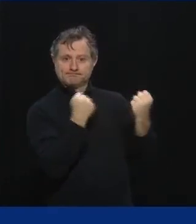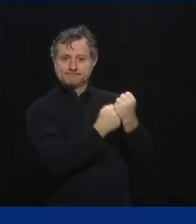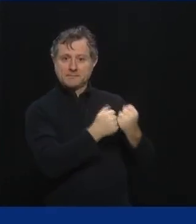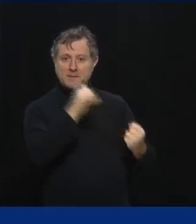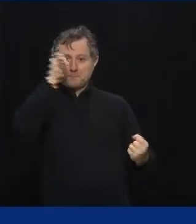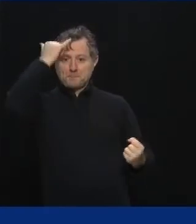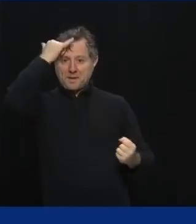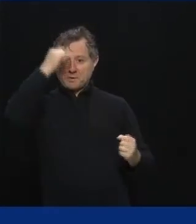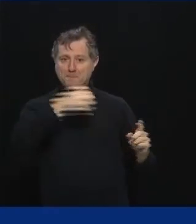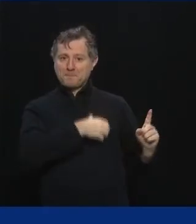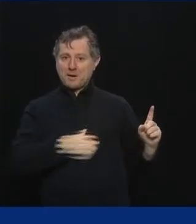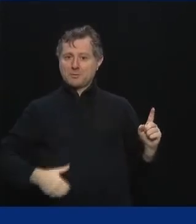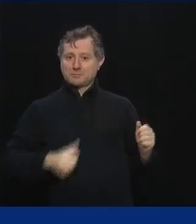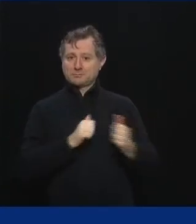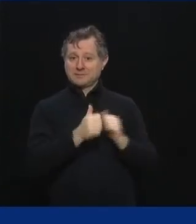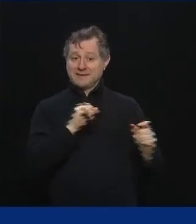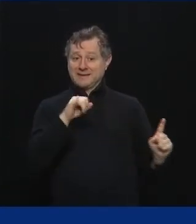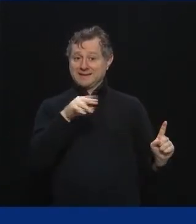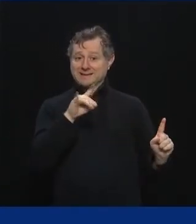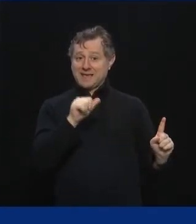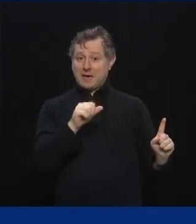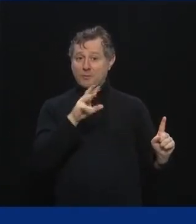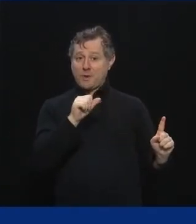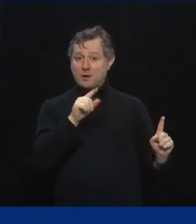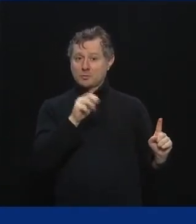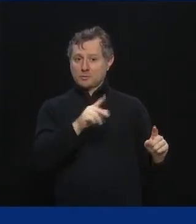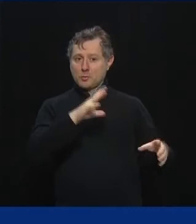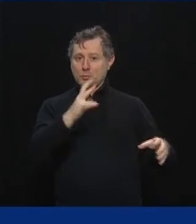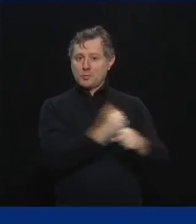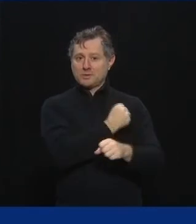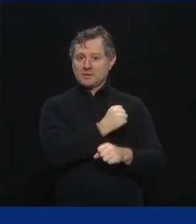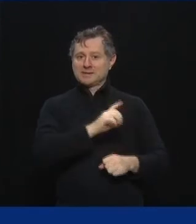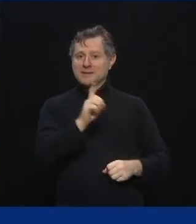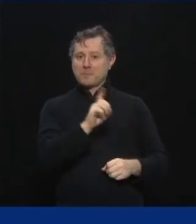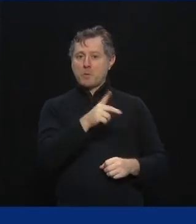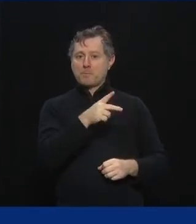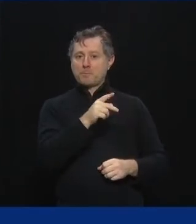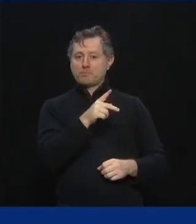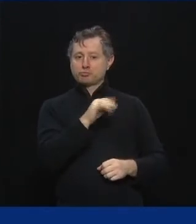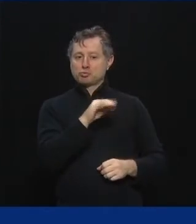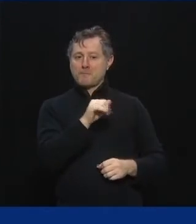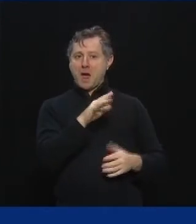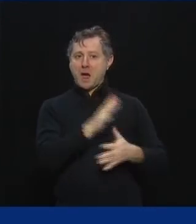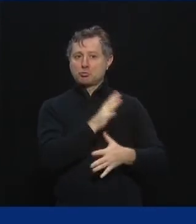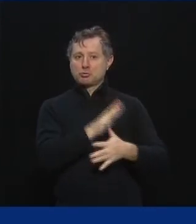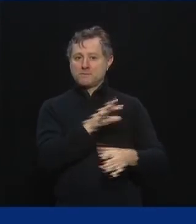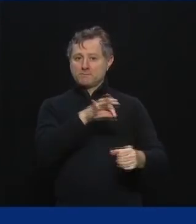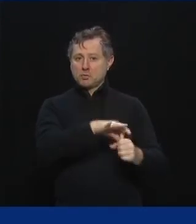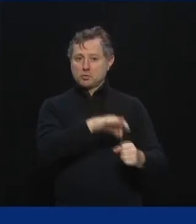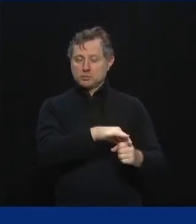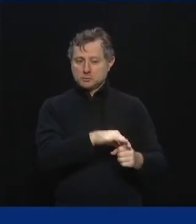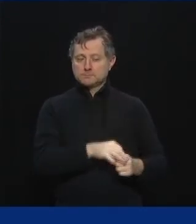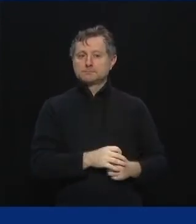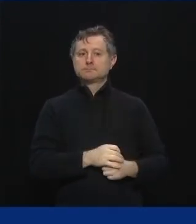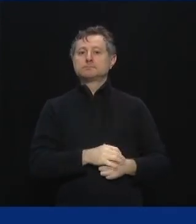OKAY. DO YOU PLAN ON ENDORSING IN THE BUFFALO MAYOR'S RACE ANDY